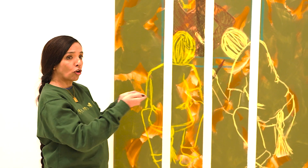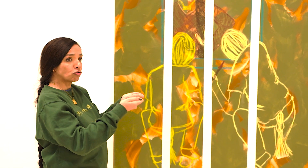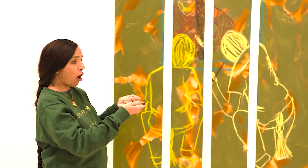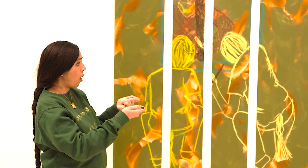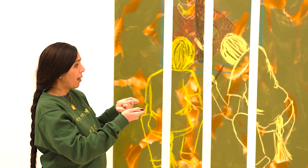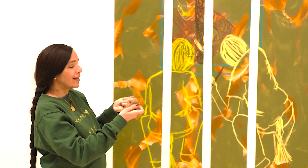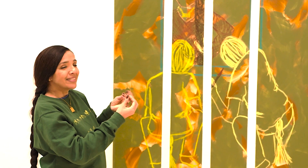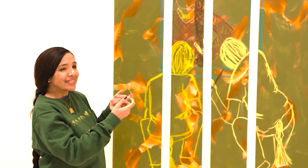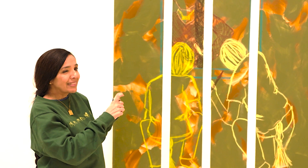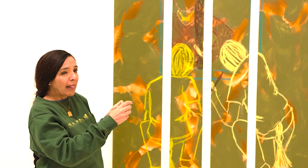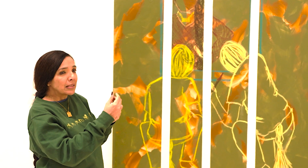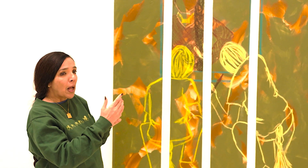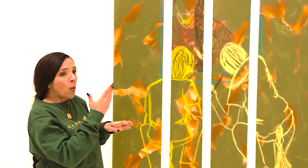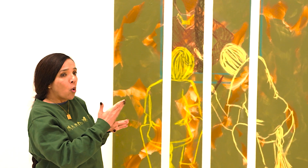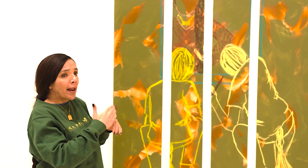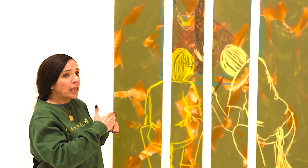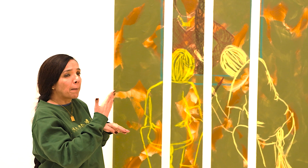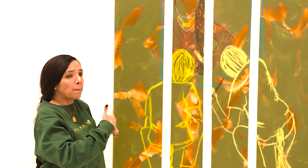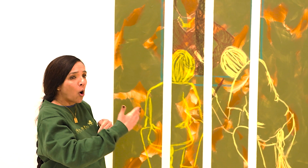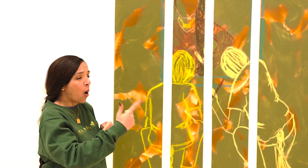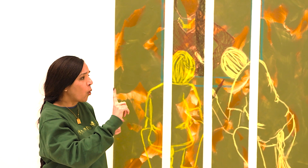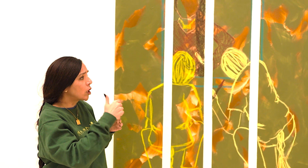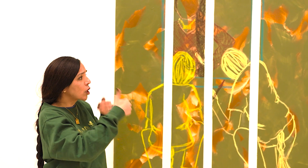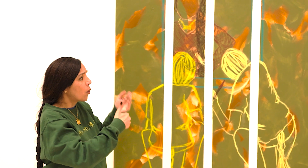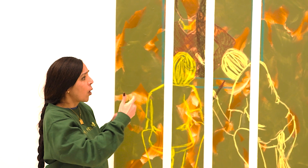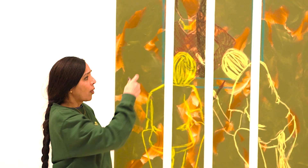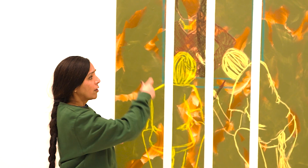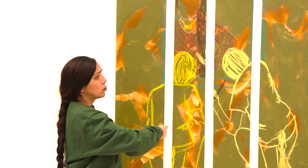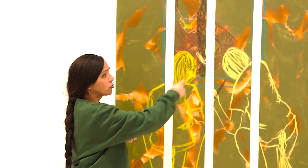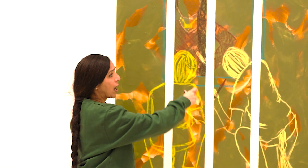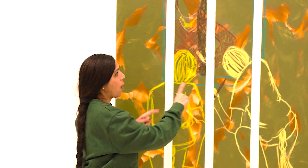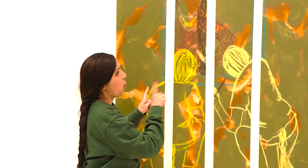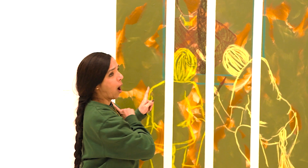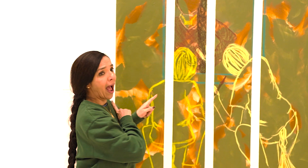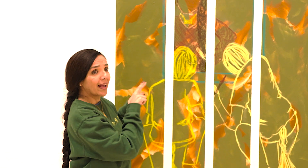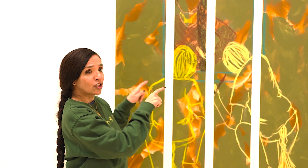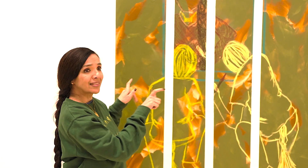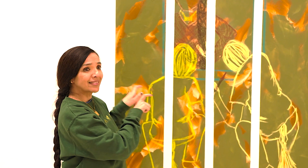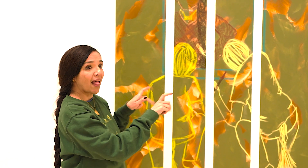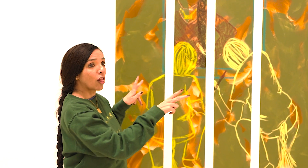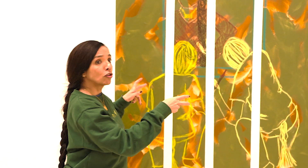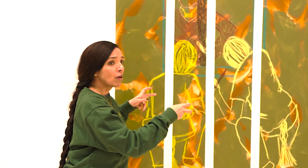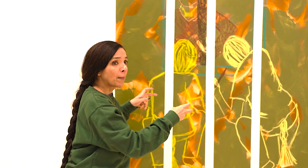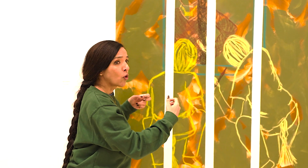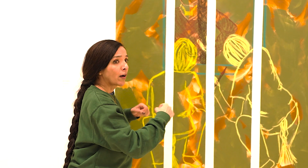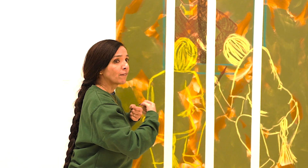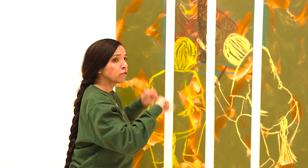are about order and control. There's still more work to be done with the stripes because she's still trapped.